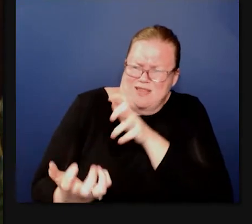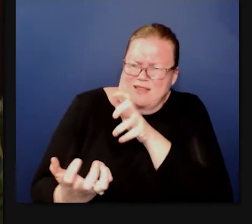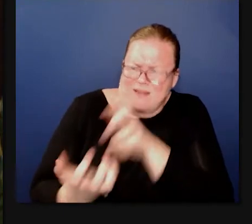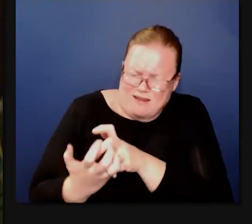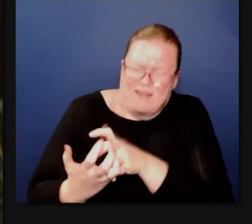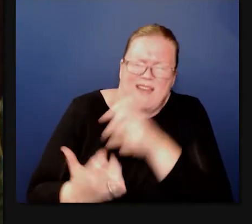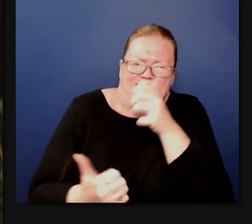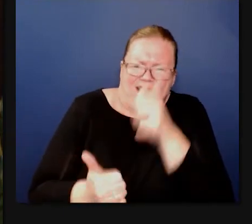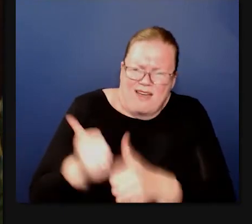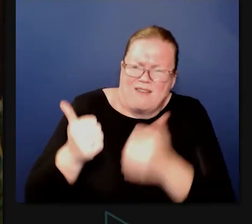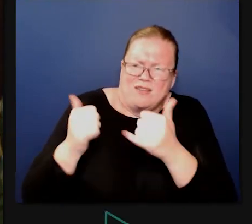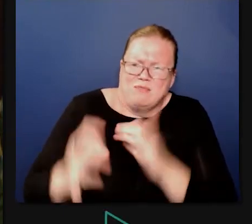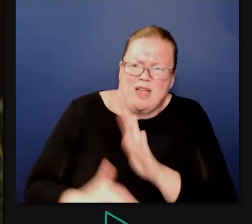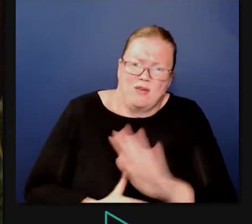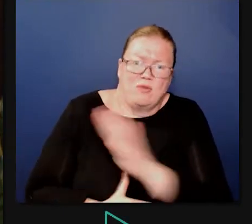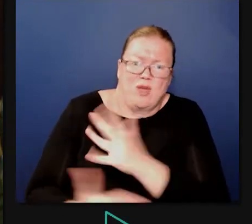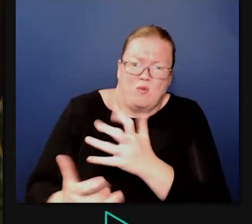that matches every player's needs.